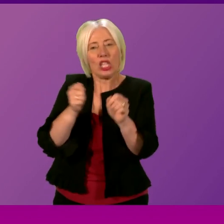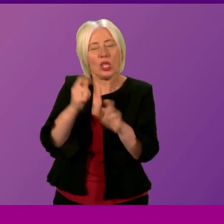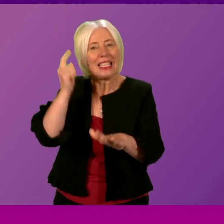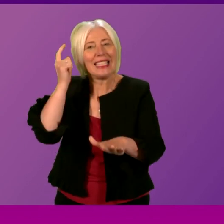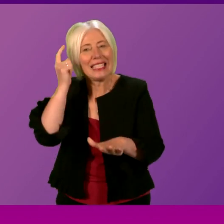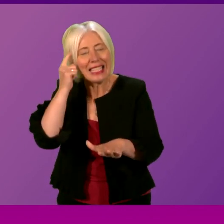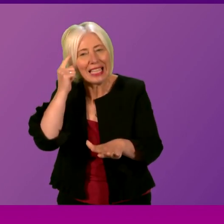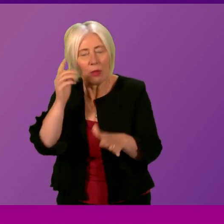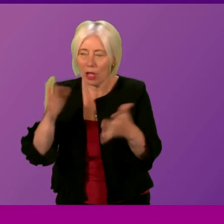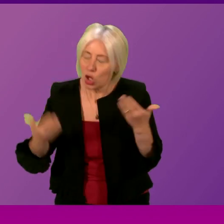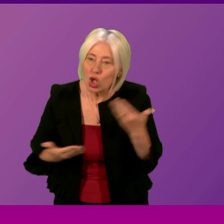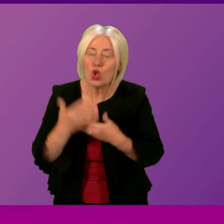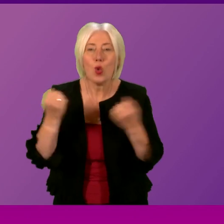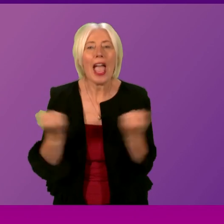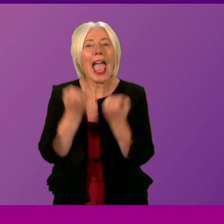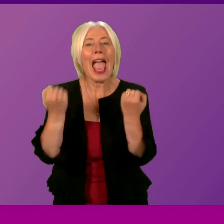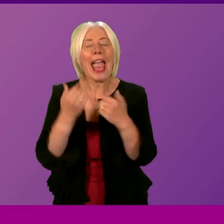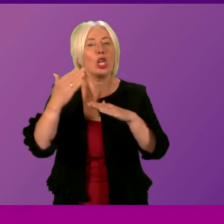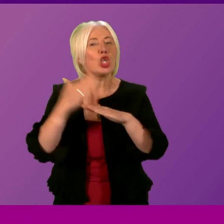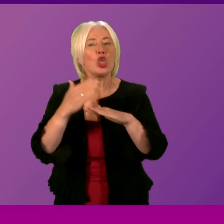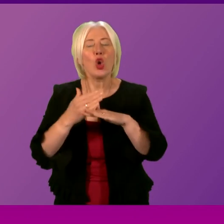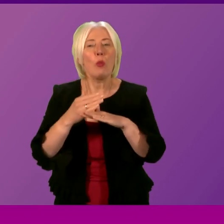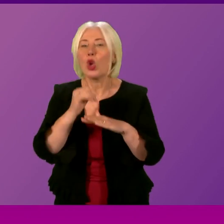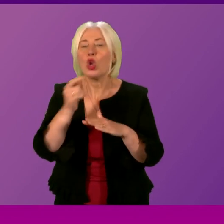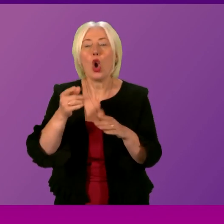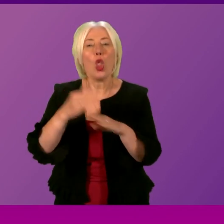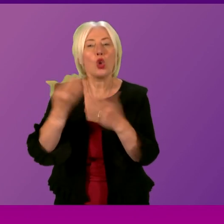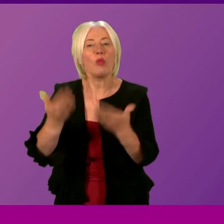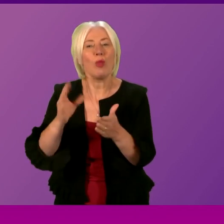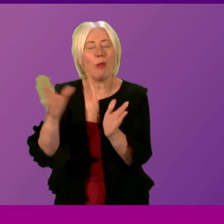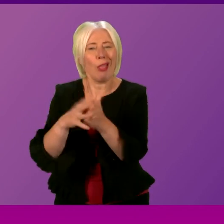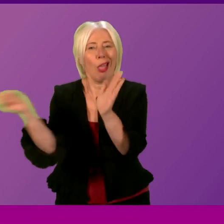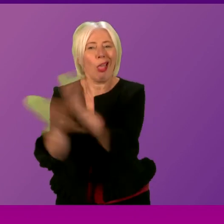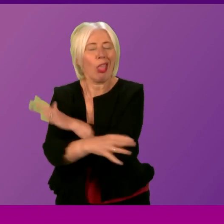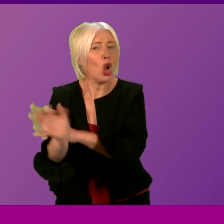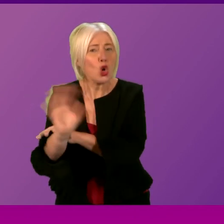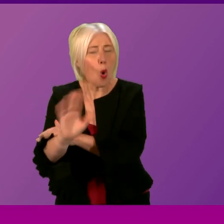new energy jobs, but not by throwing away the current ones. It is not a choice between oil